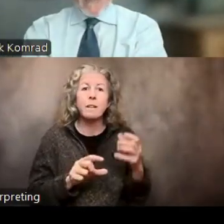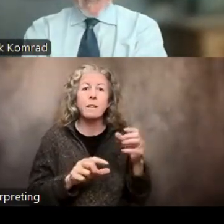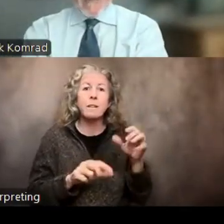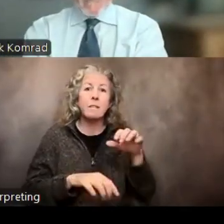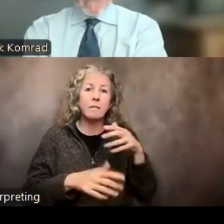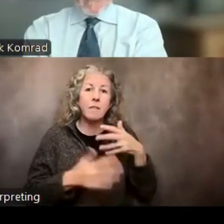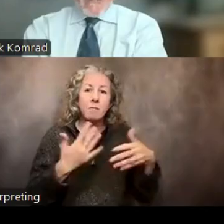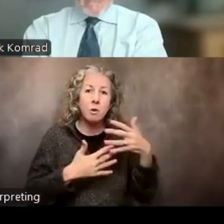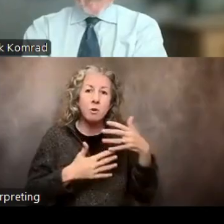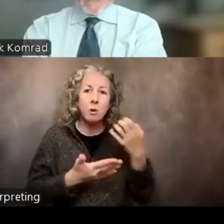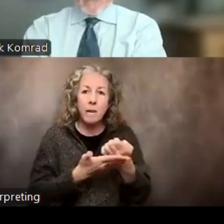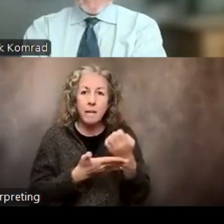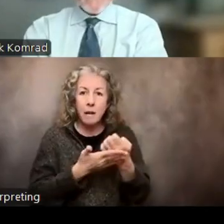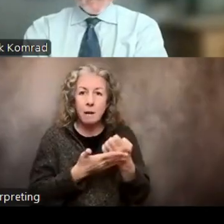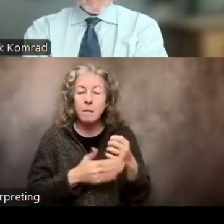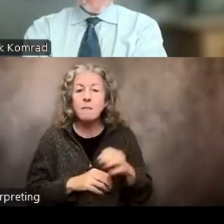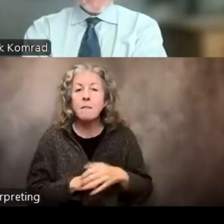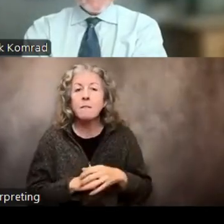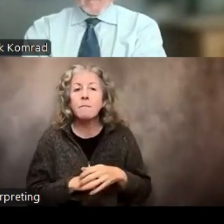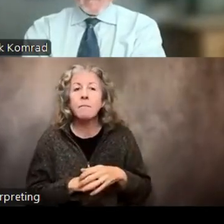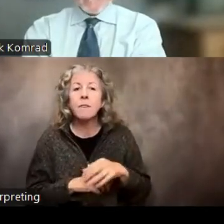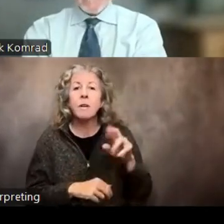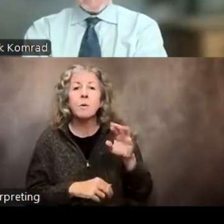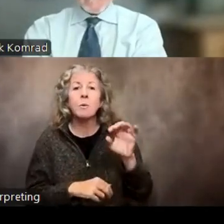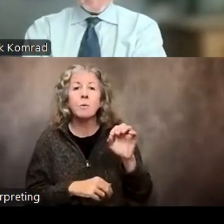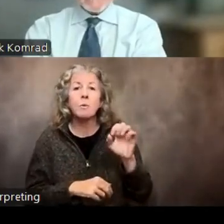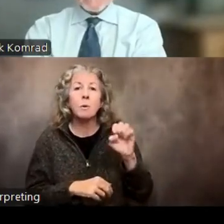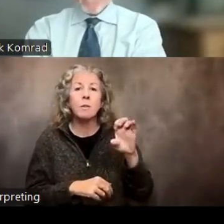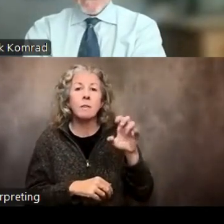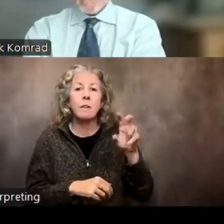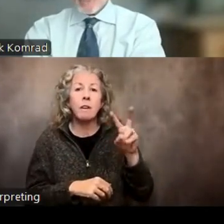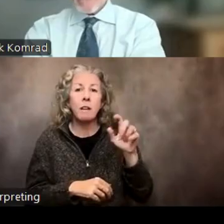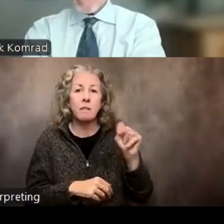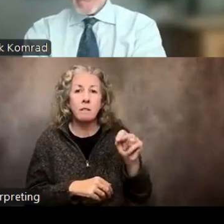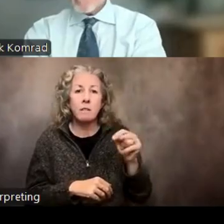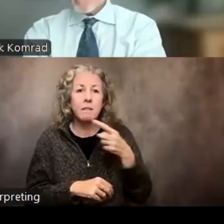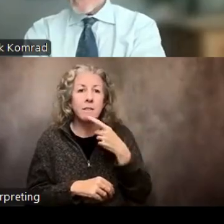and. As Roosevelt said, necessitous men are not free